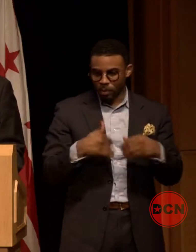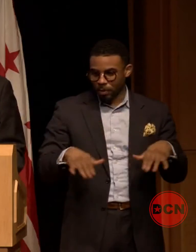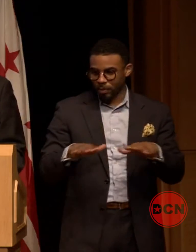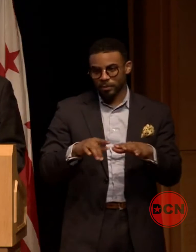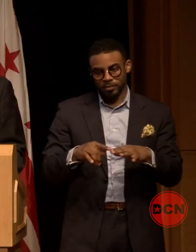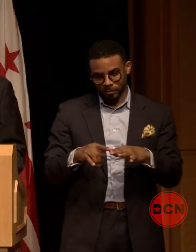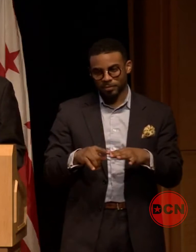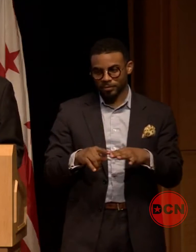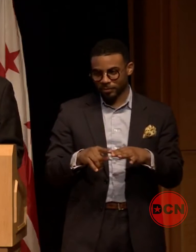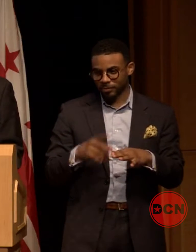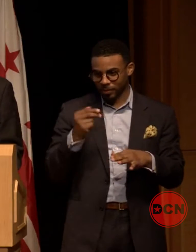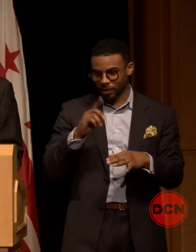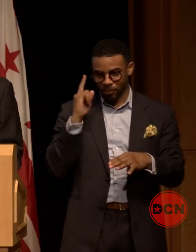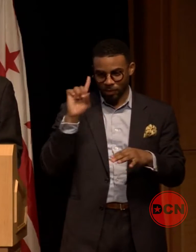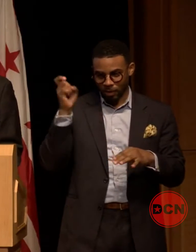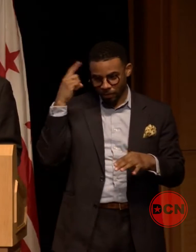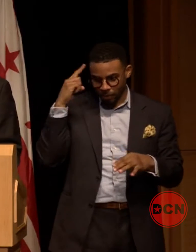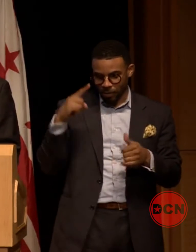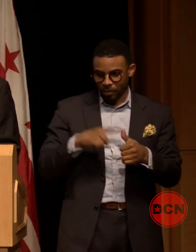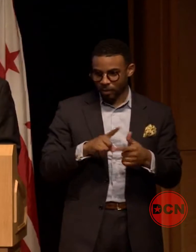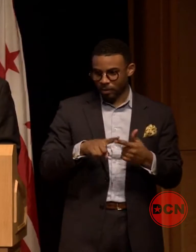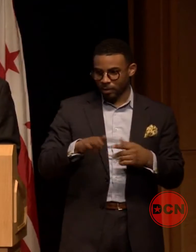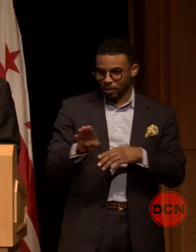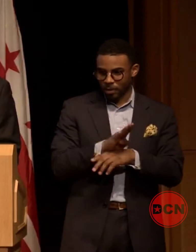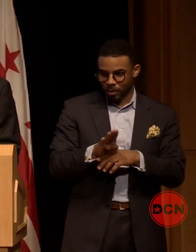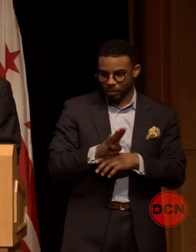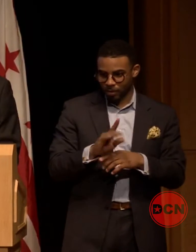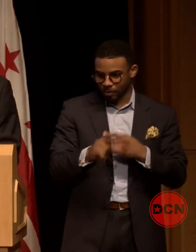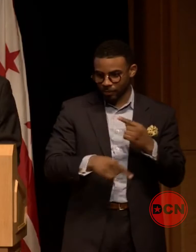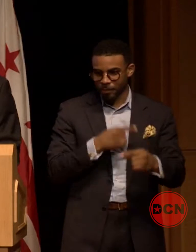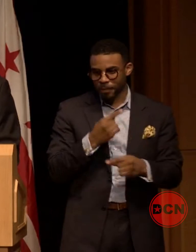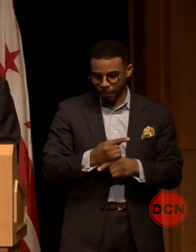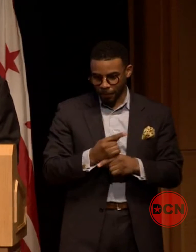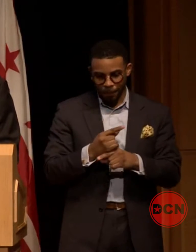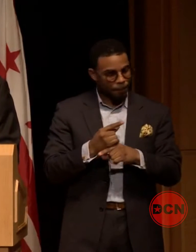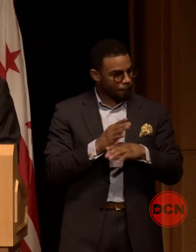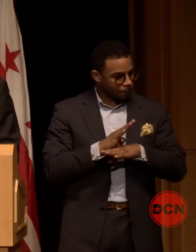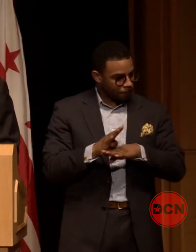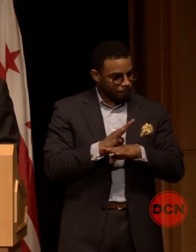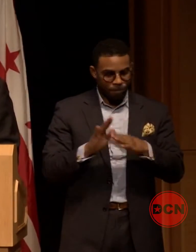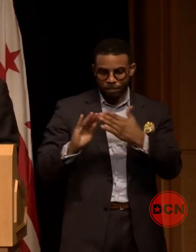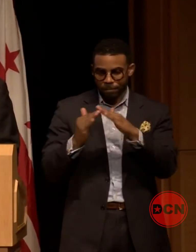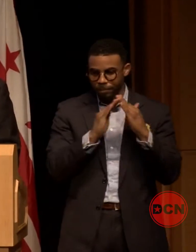GOVERNMENT, BUSINESS, GLOBAL COMMERCE AND COMMUNITY.